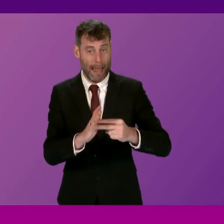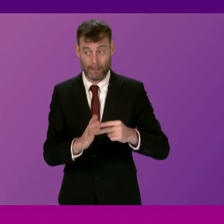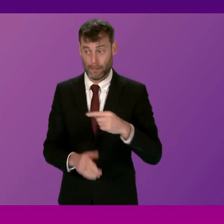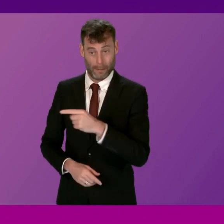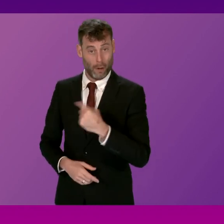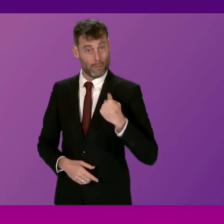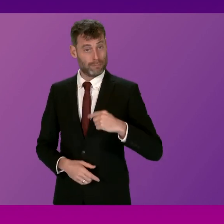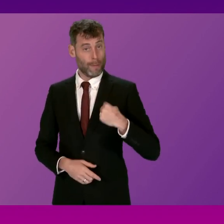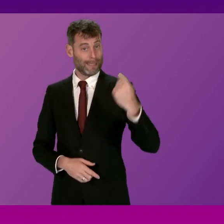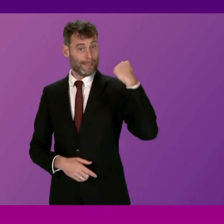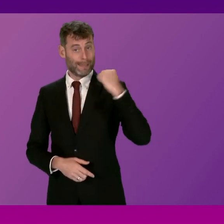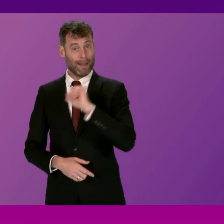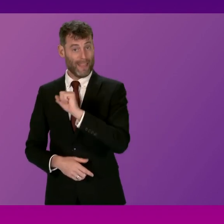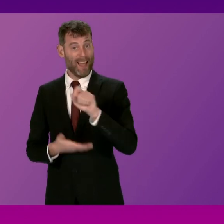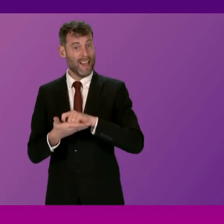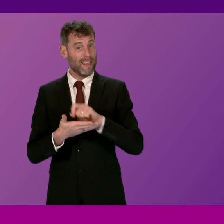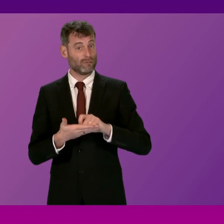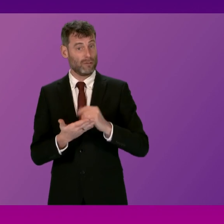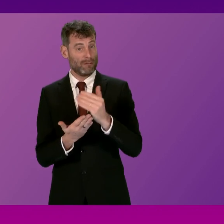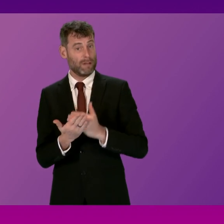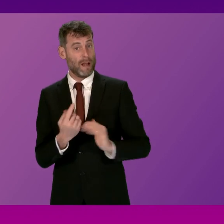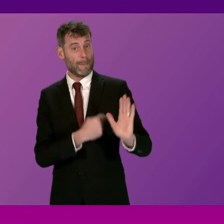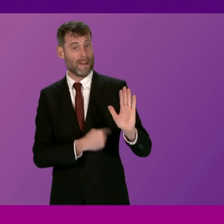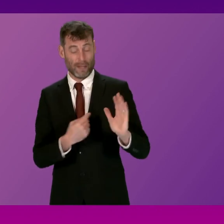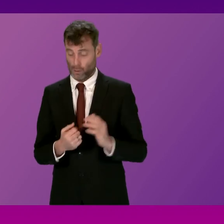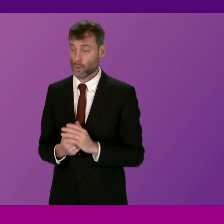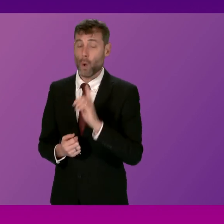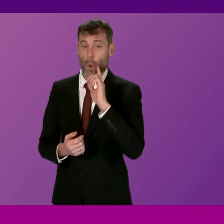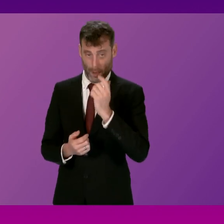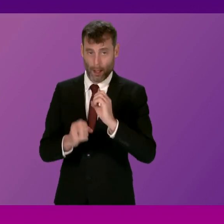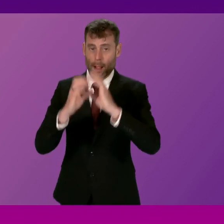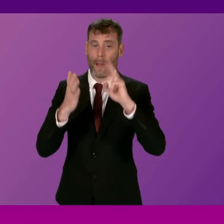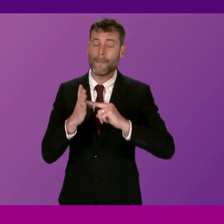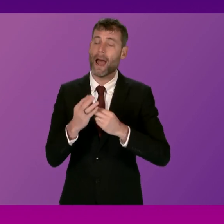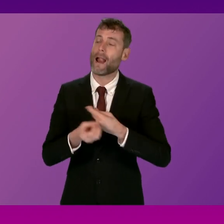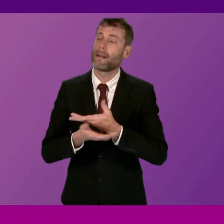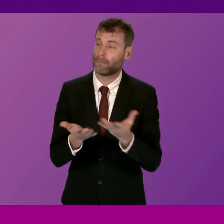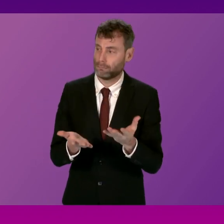Those repeated delays and failures to act on promises to disabled people are hardly